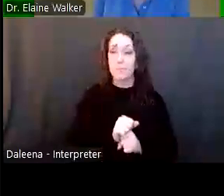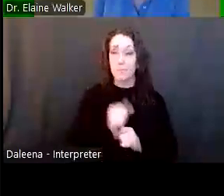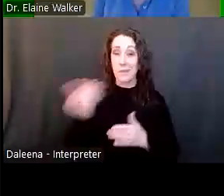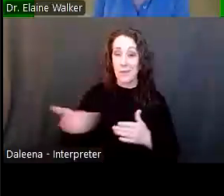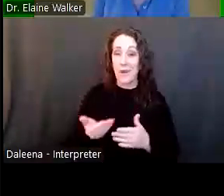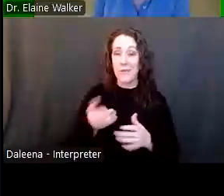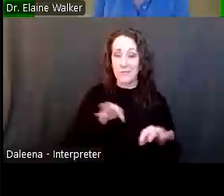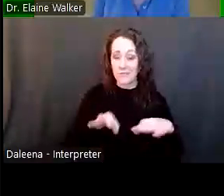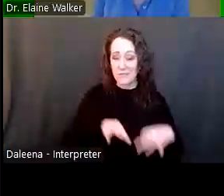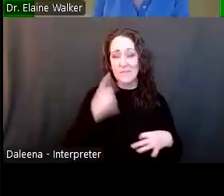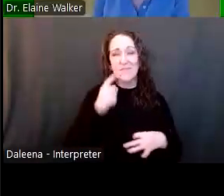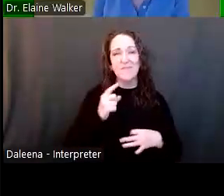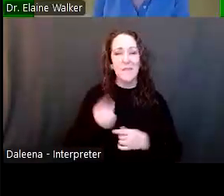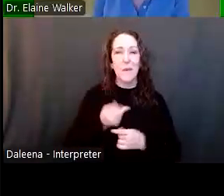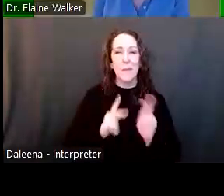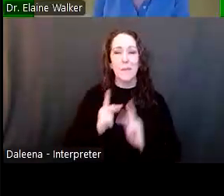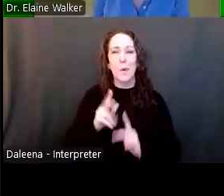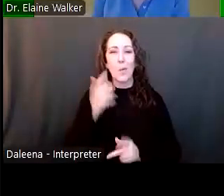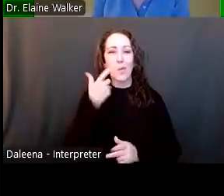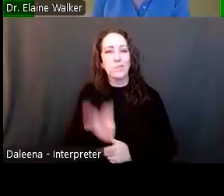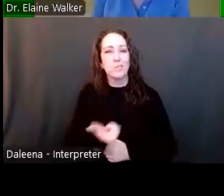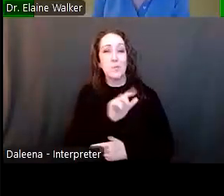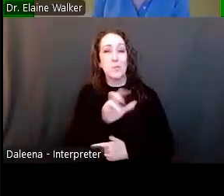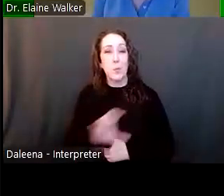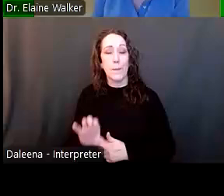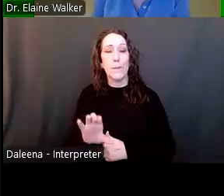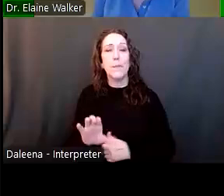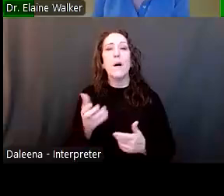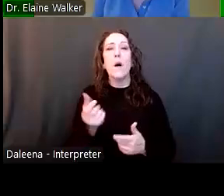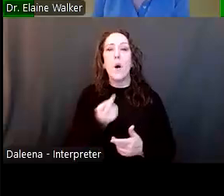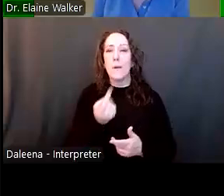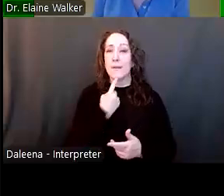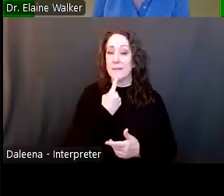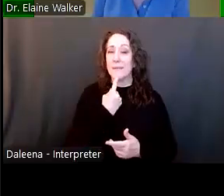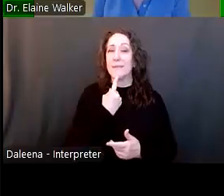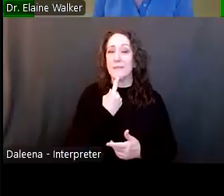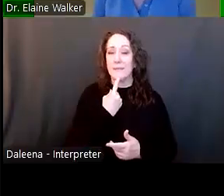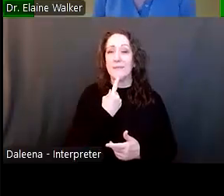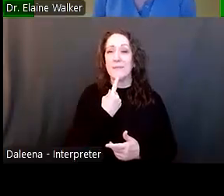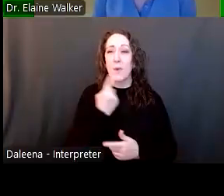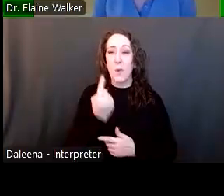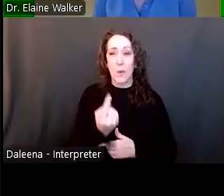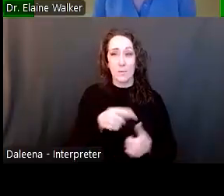things for people watching on Zoom that we always say so one is if you're watching on